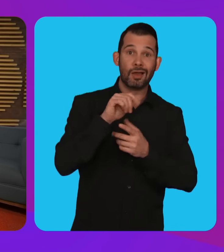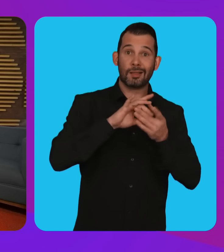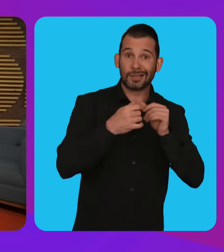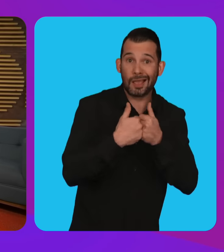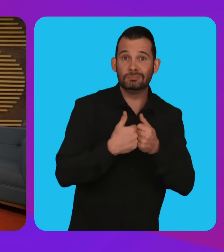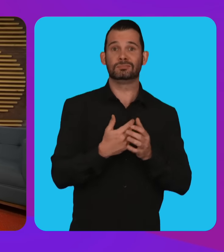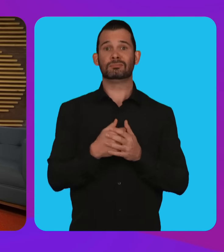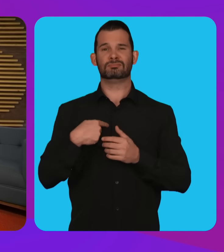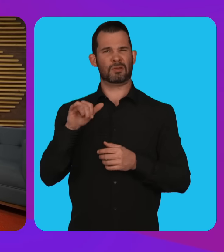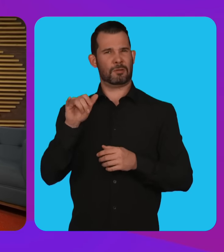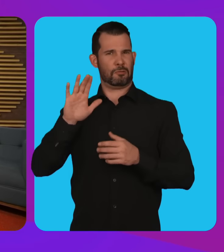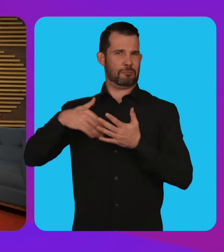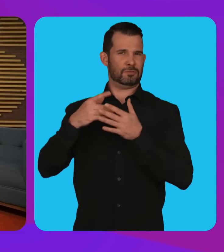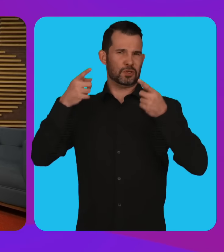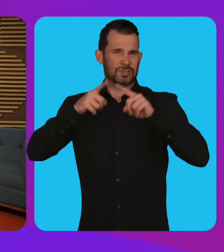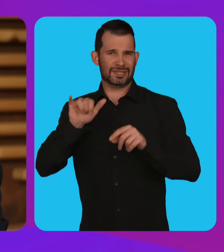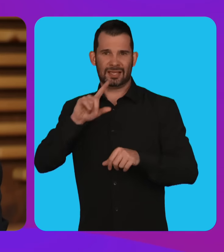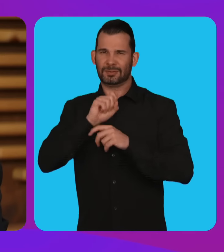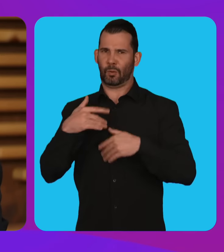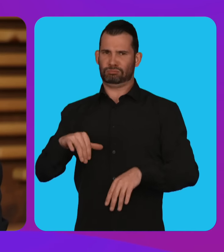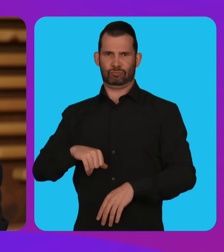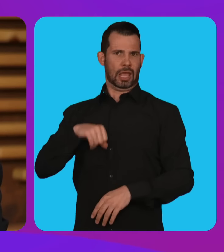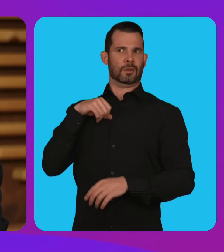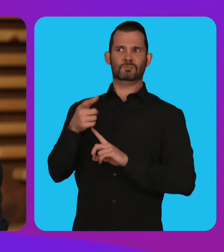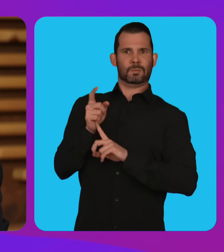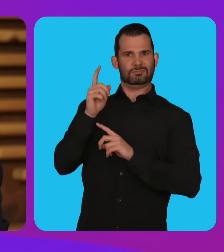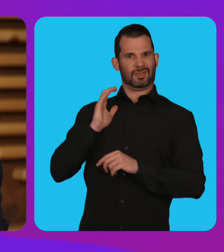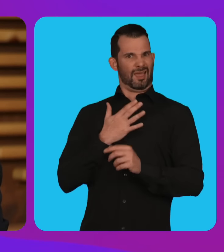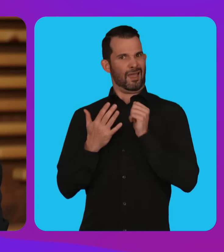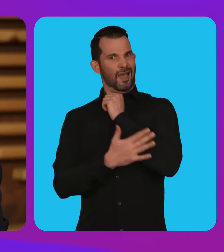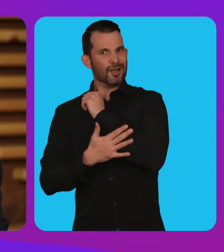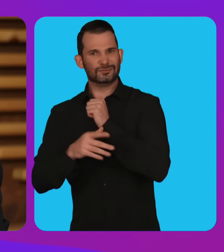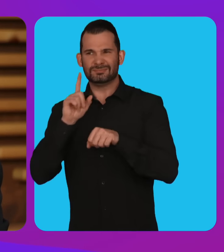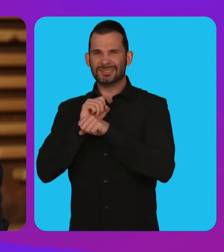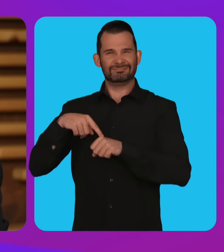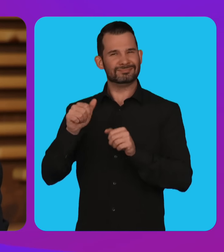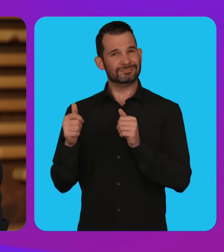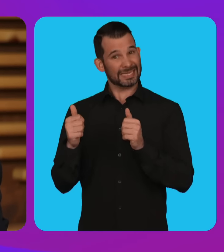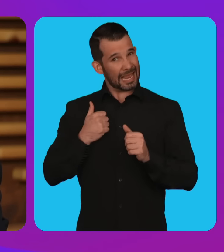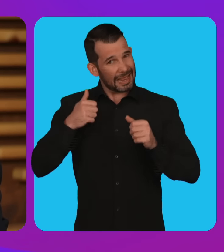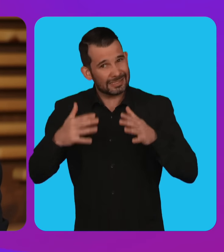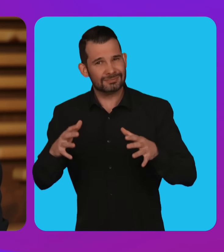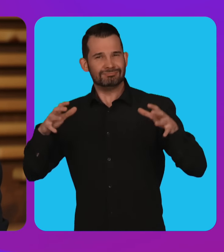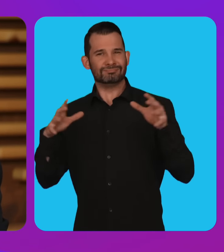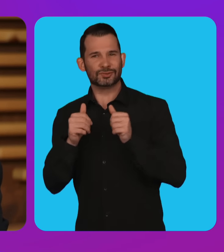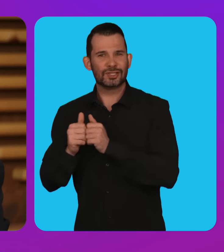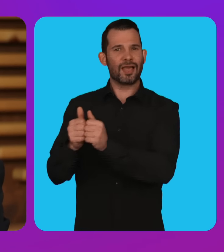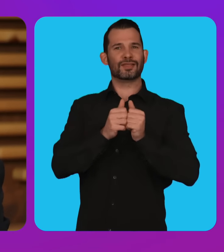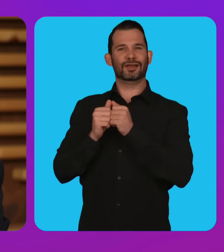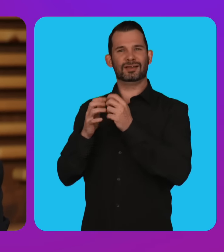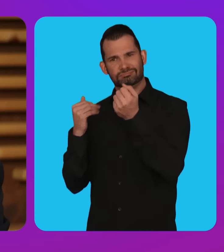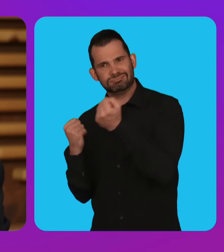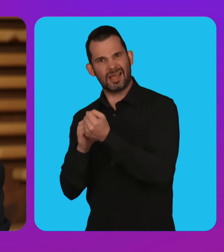I think we can all agree that this was a proud moment for our country, as Canadians came together